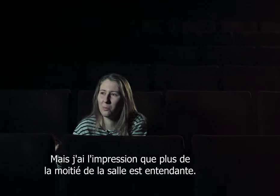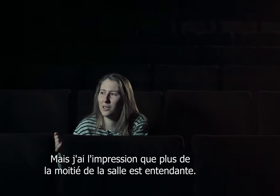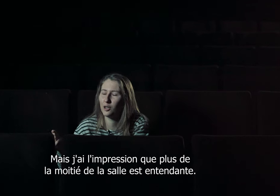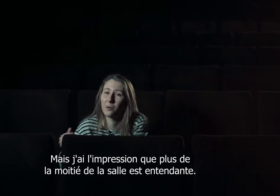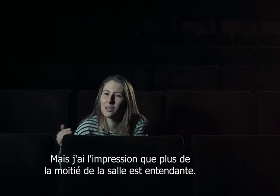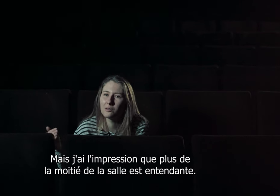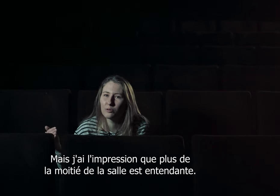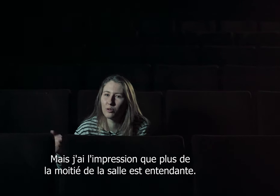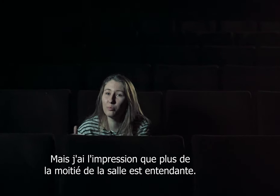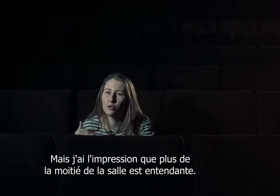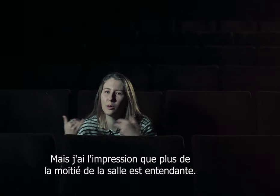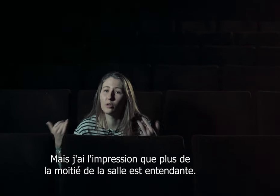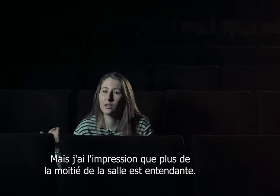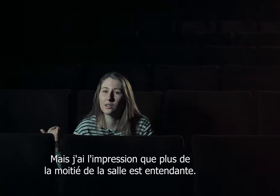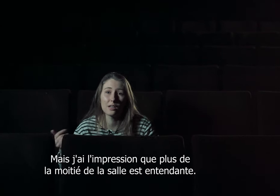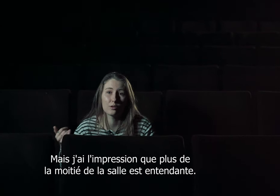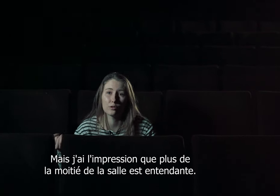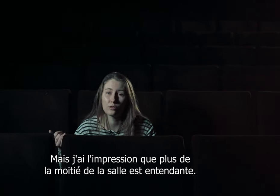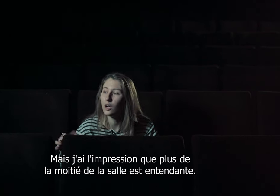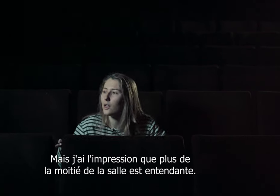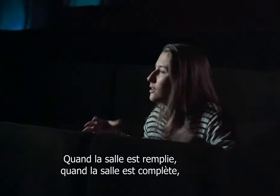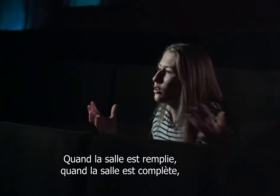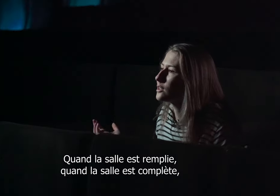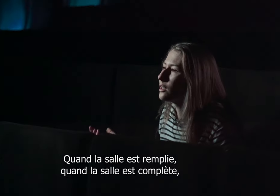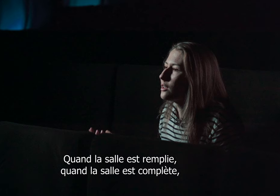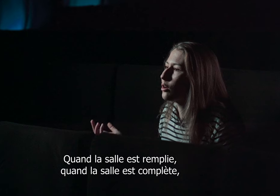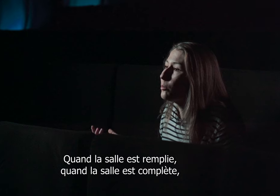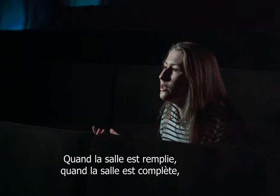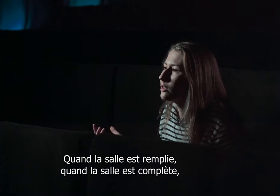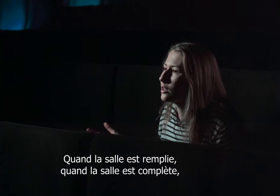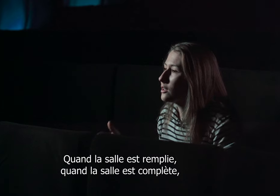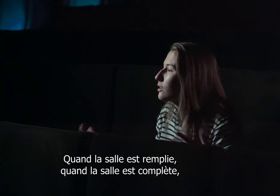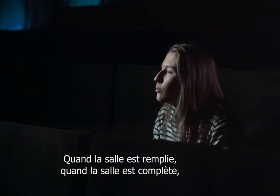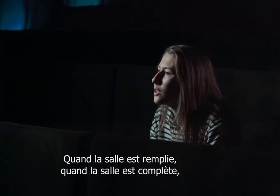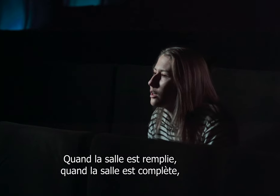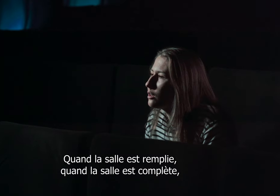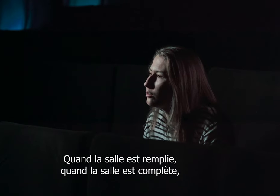But I feel like more than half the room is hearing. When the room is full, when the room is full,